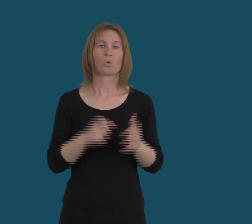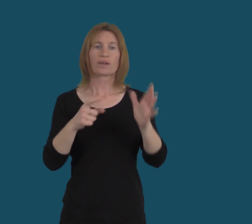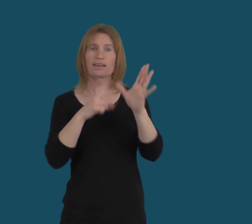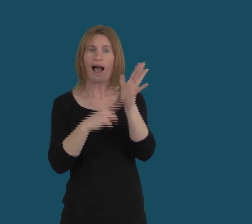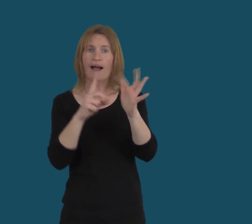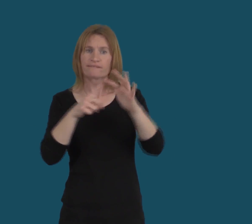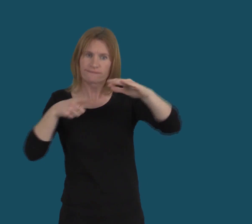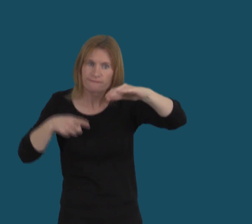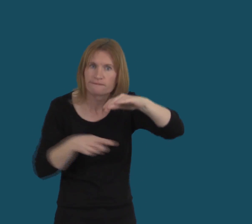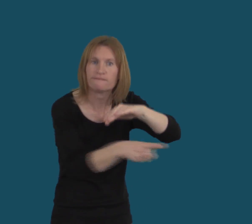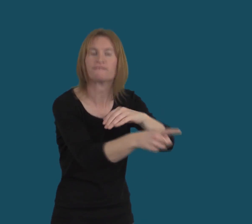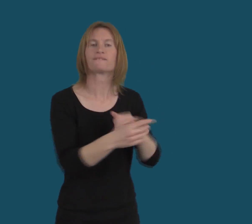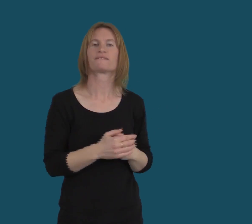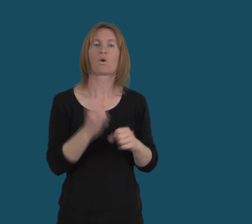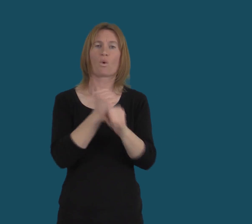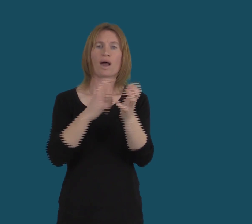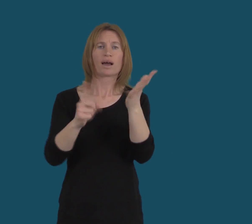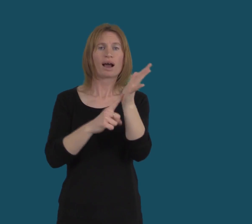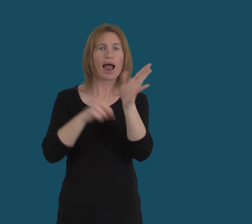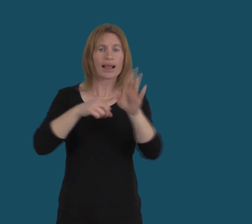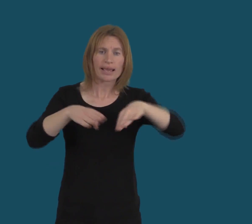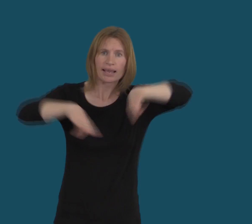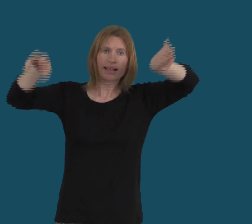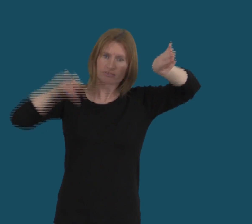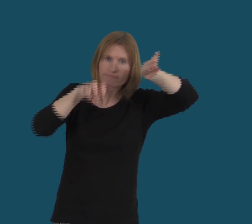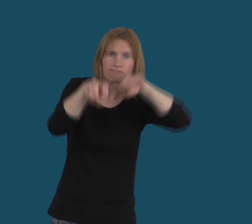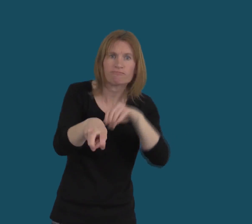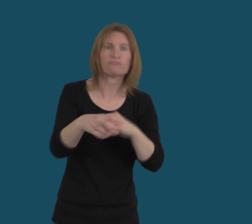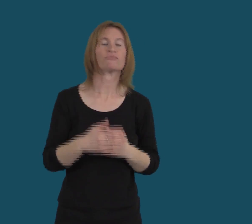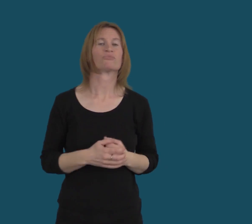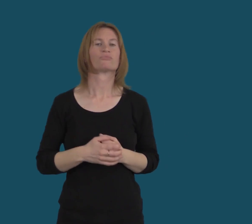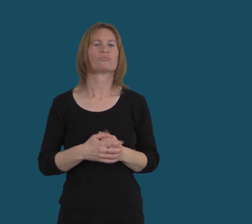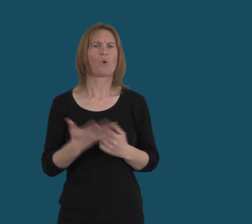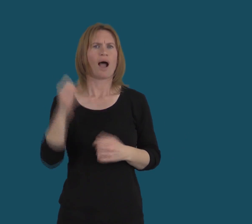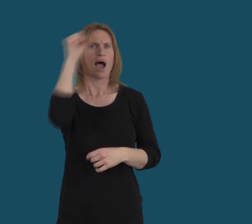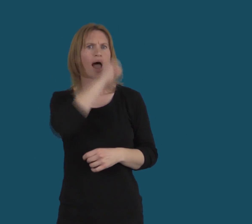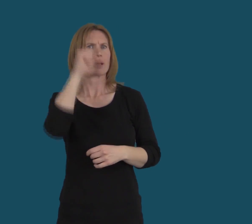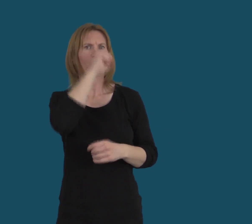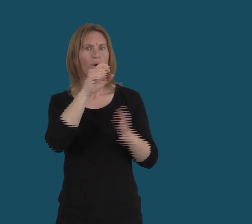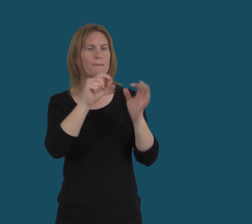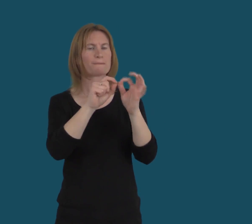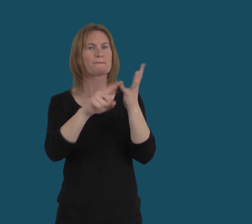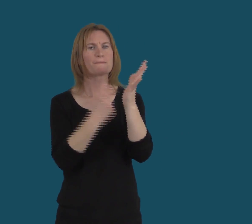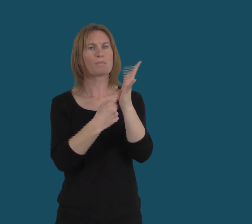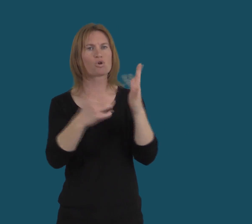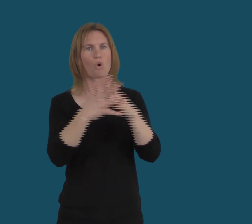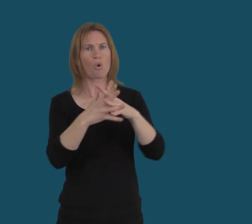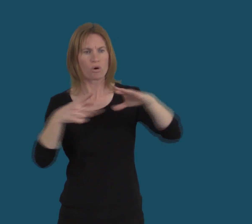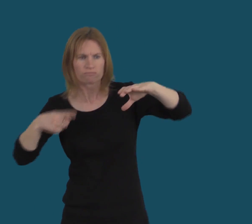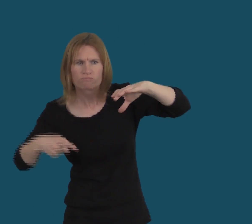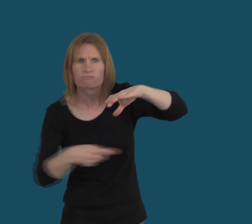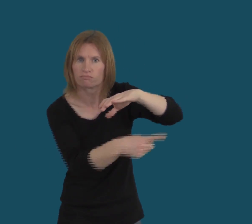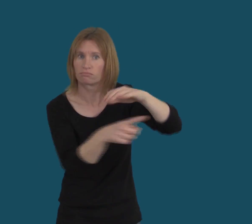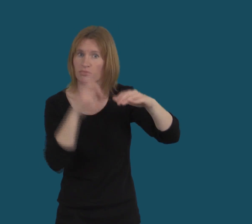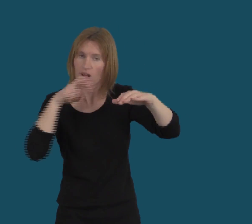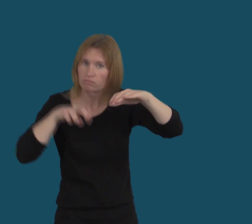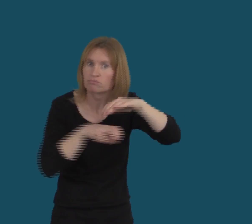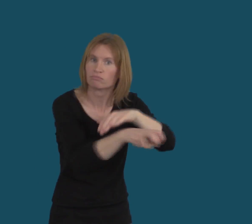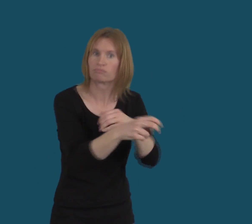in a cave, down a gully or even in an animal burrow.